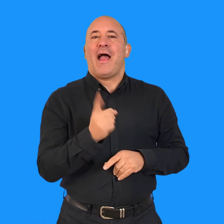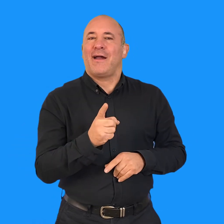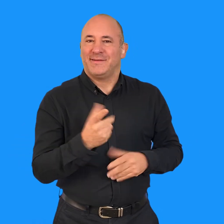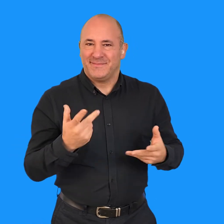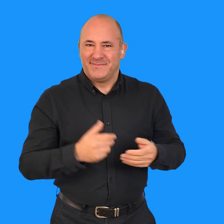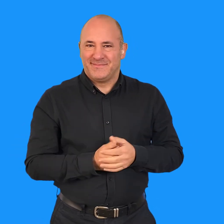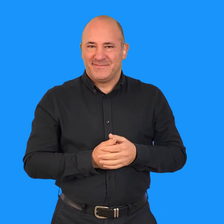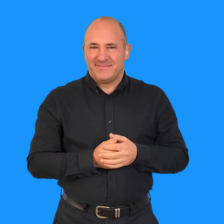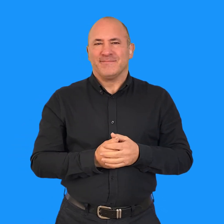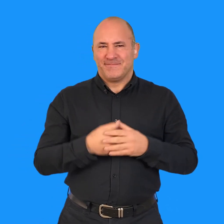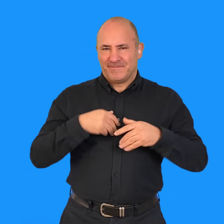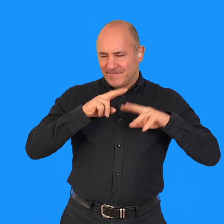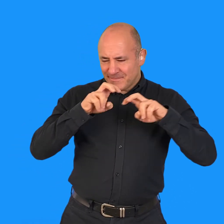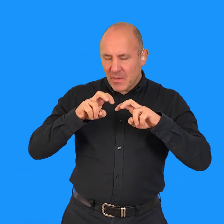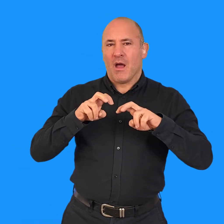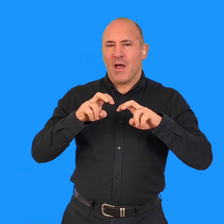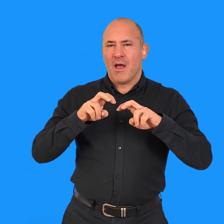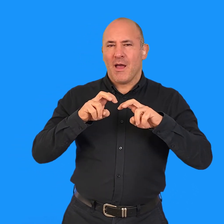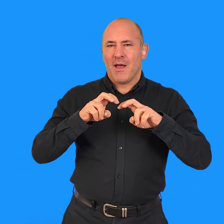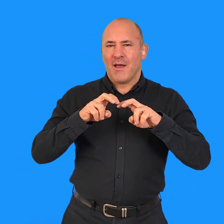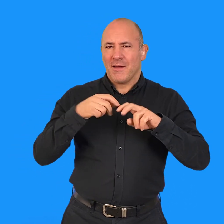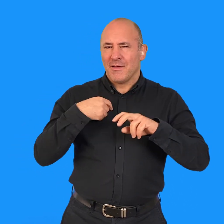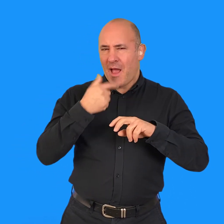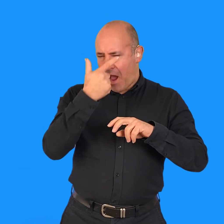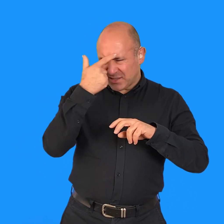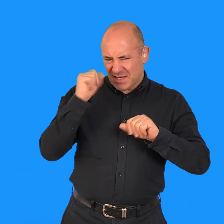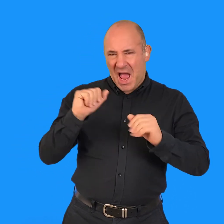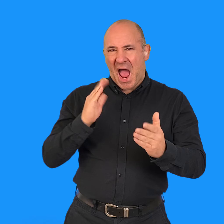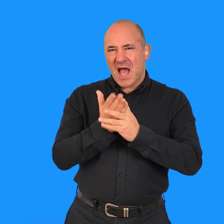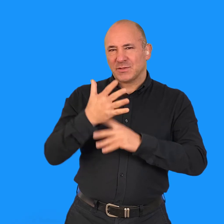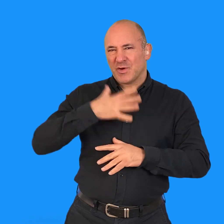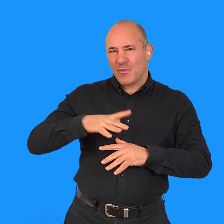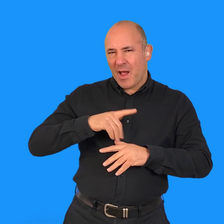So I got a much better understanding about what his access requirements are.